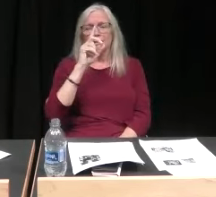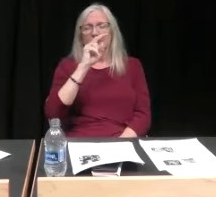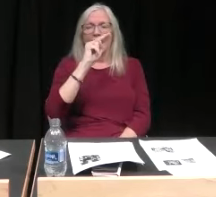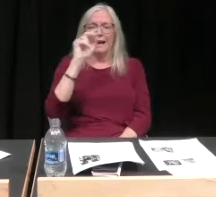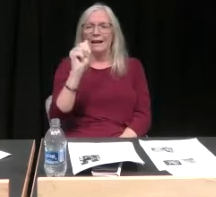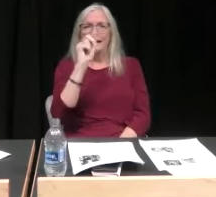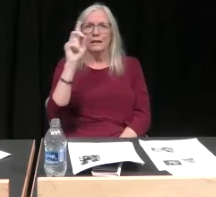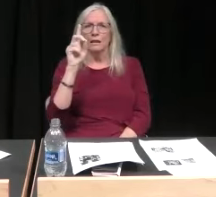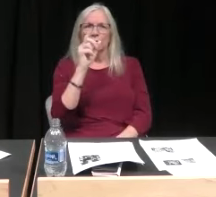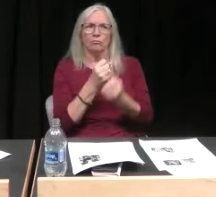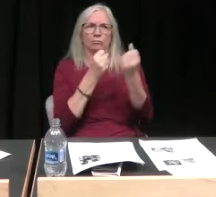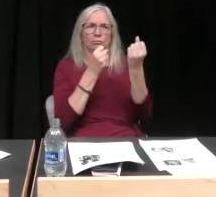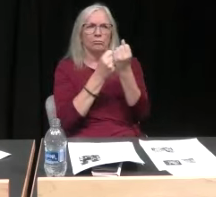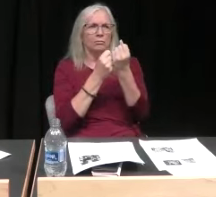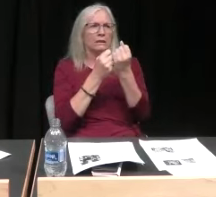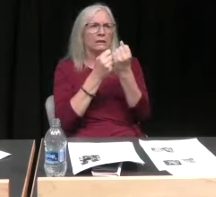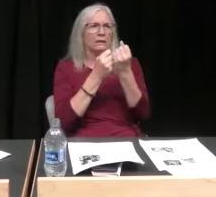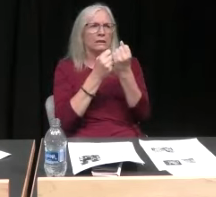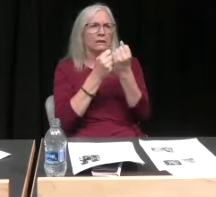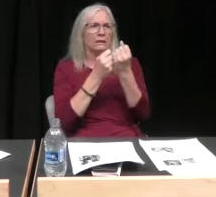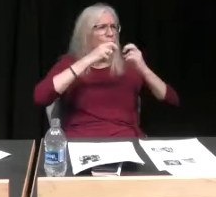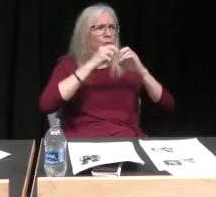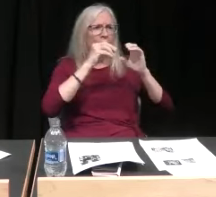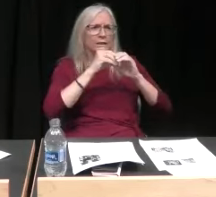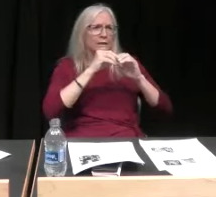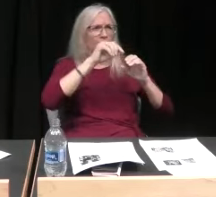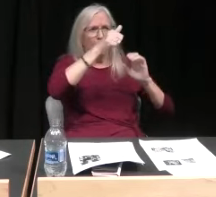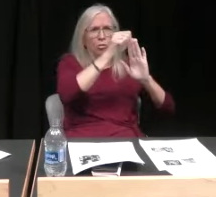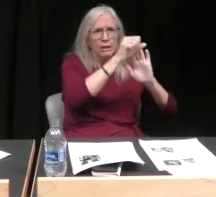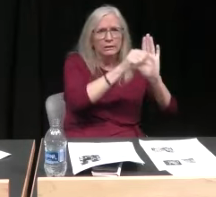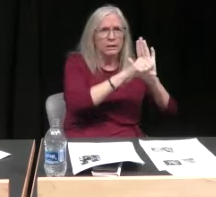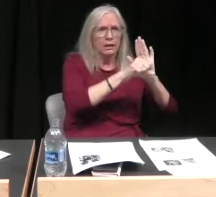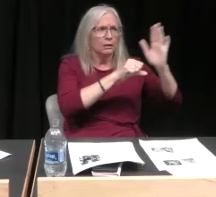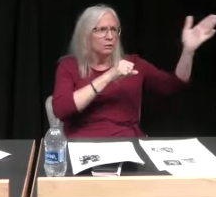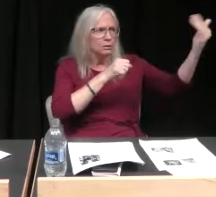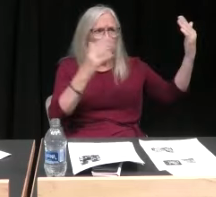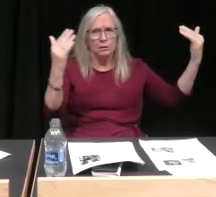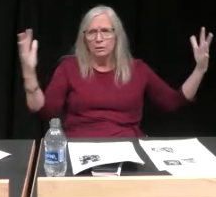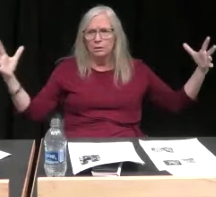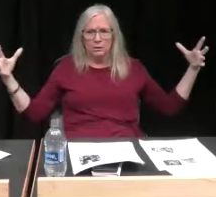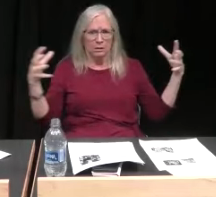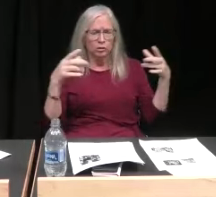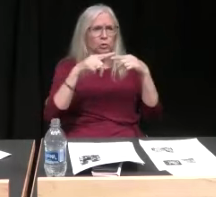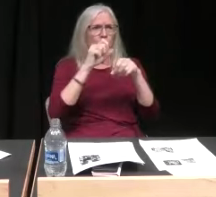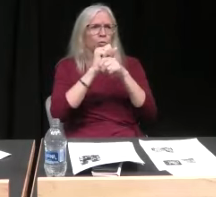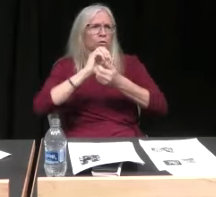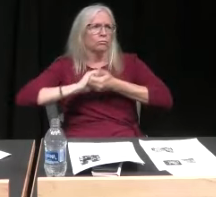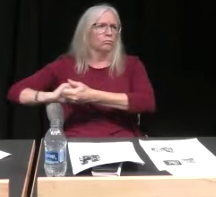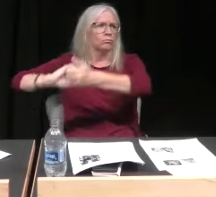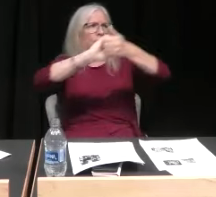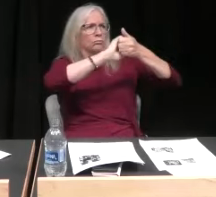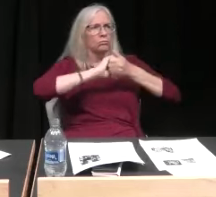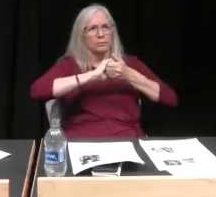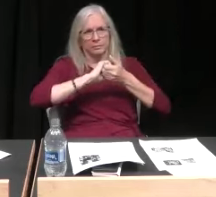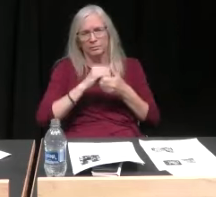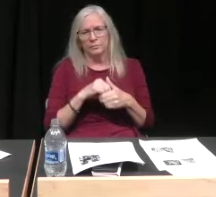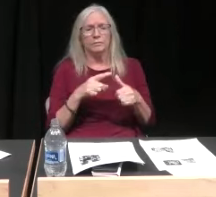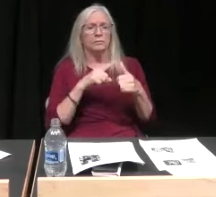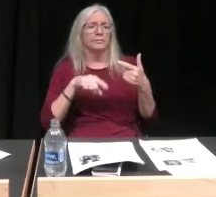we have National organizations like the National Association for the deaf where that unifies um